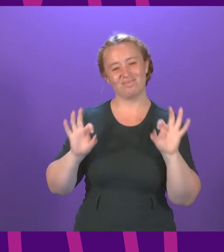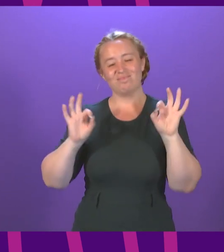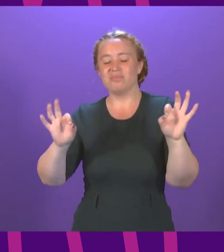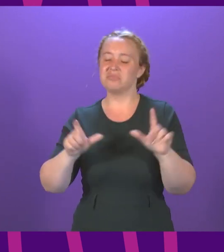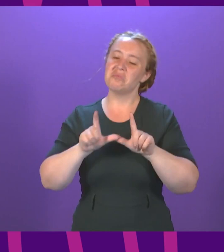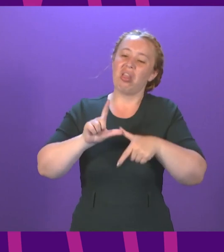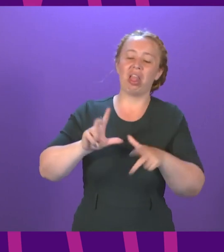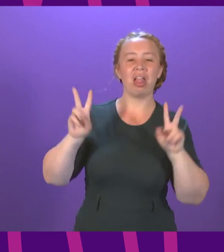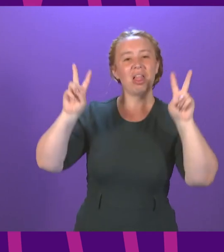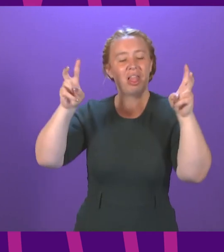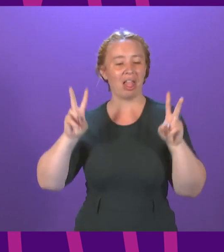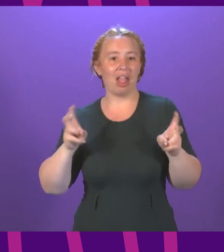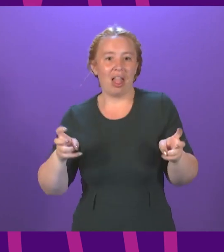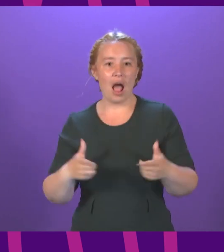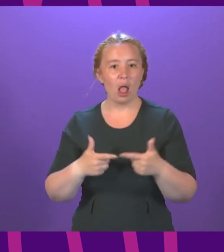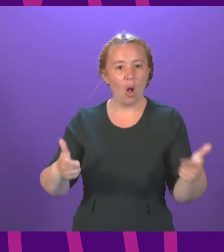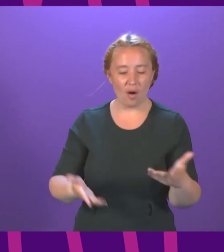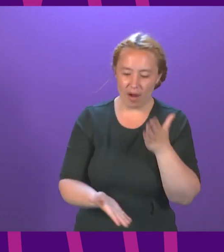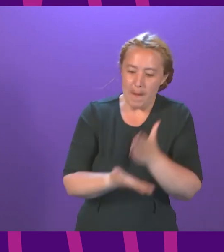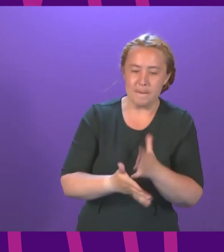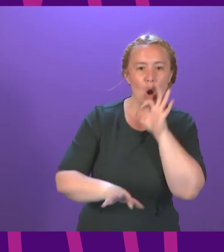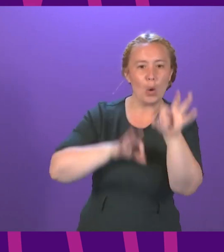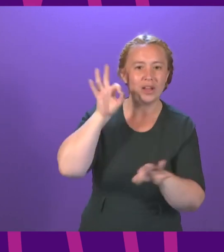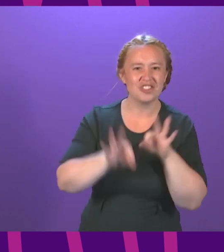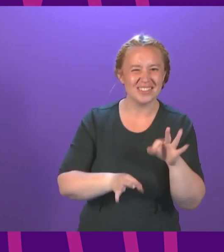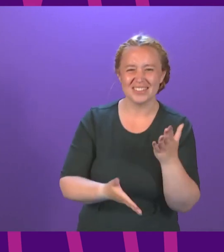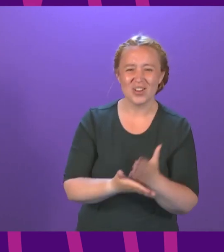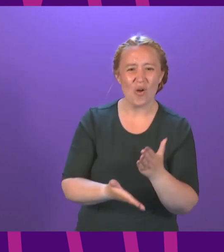not a huge amount of substance and, to be frank, a little bit of irresponsibility.